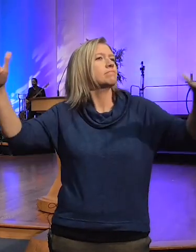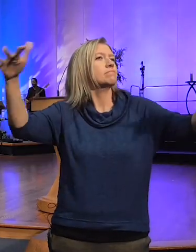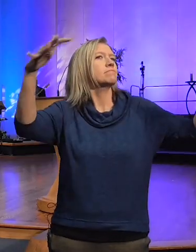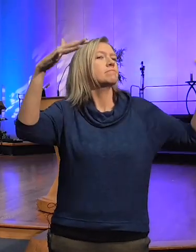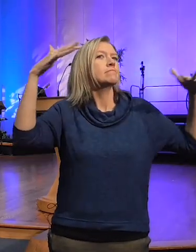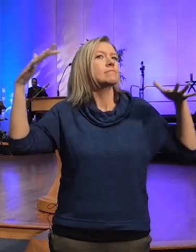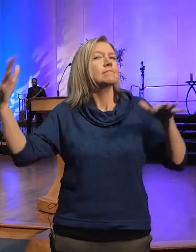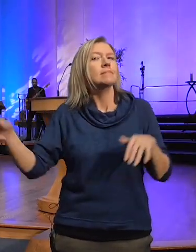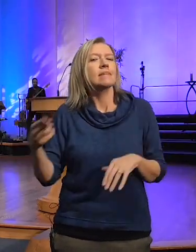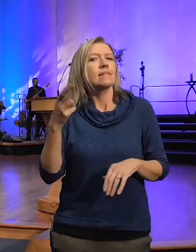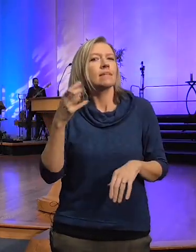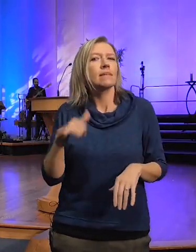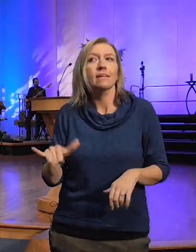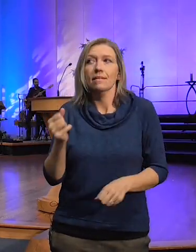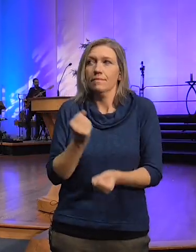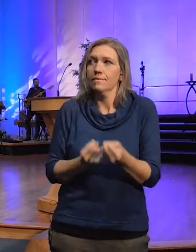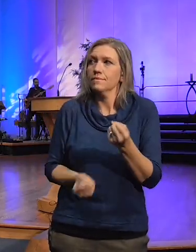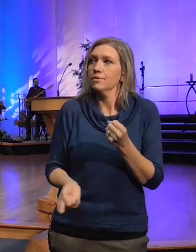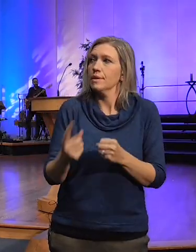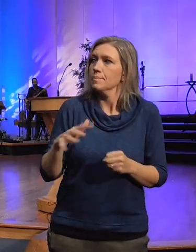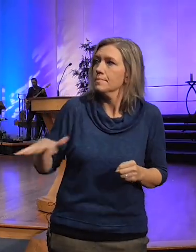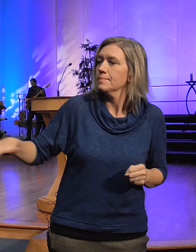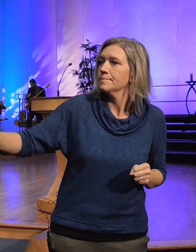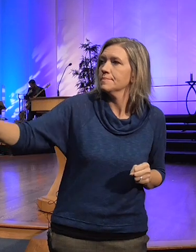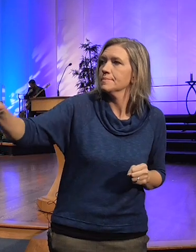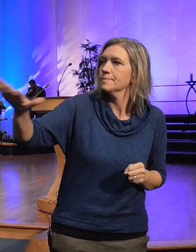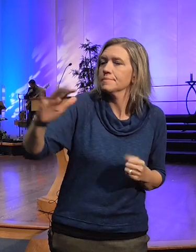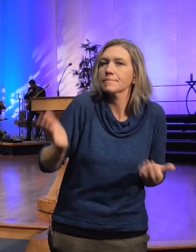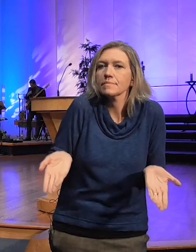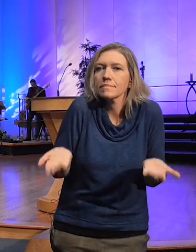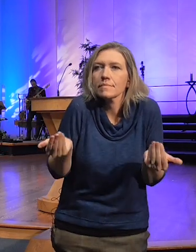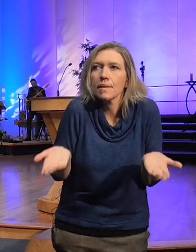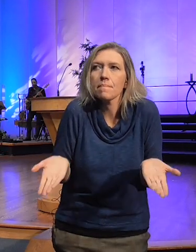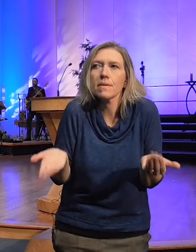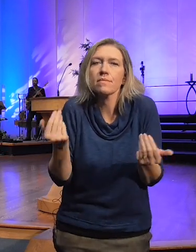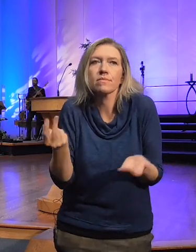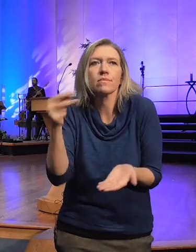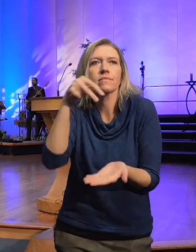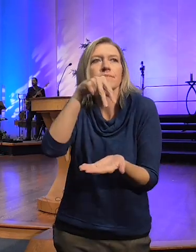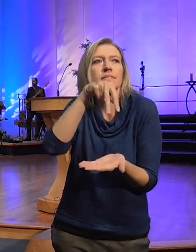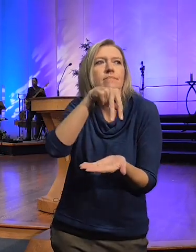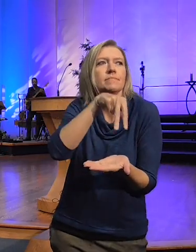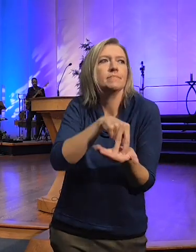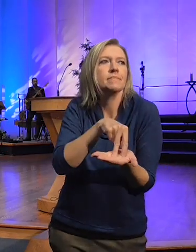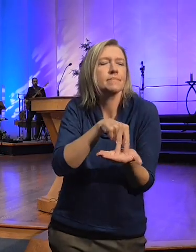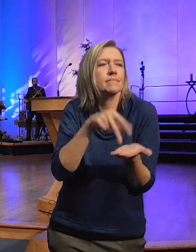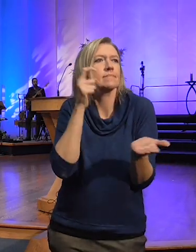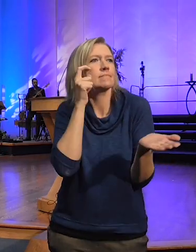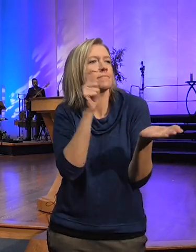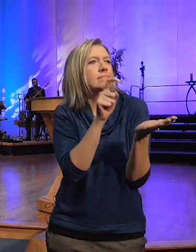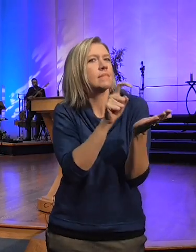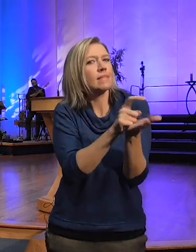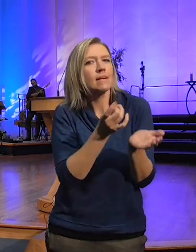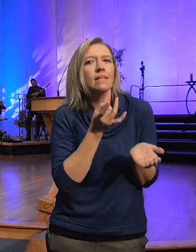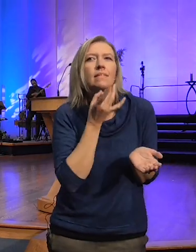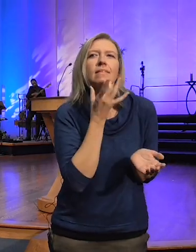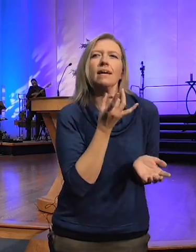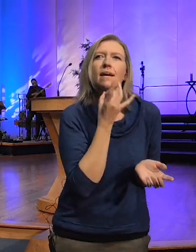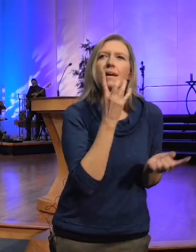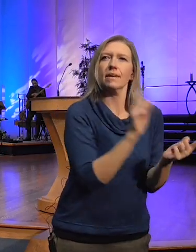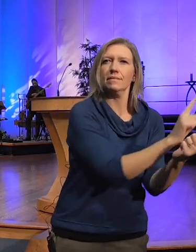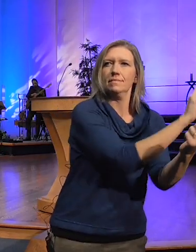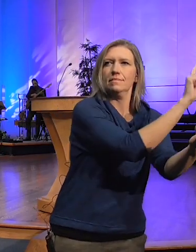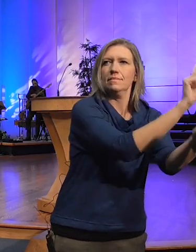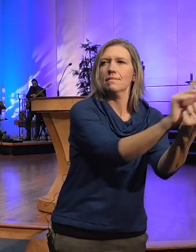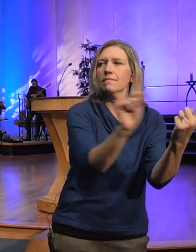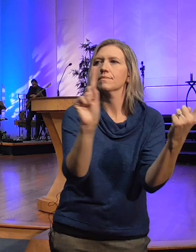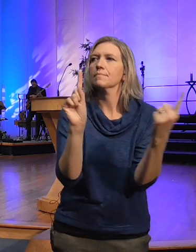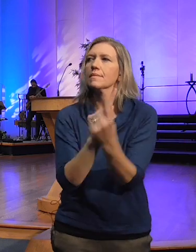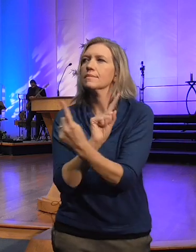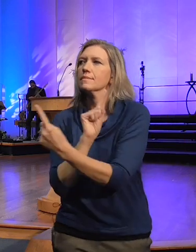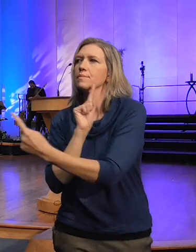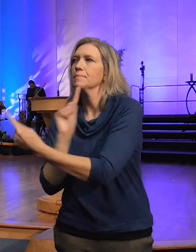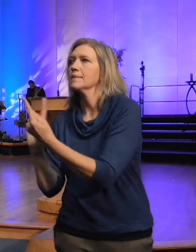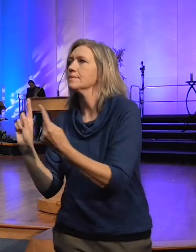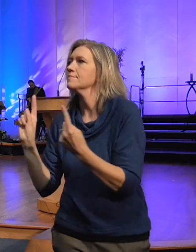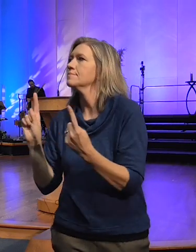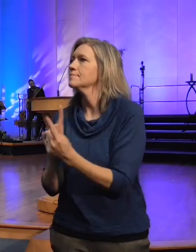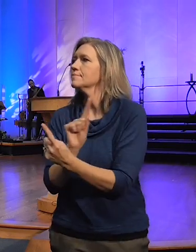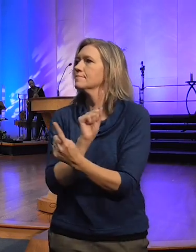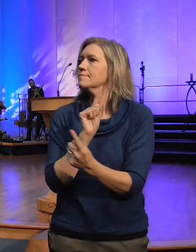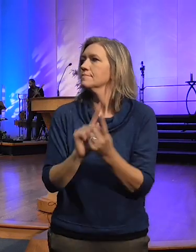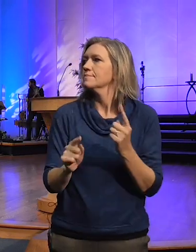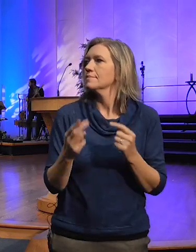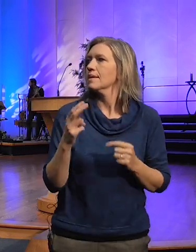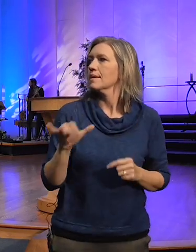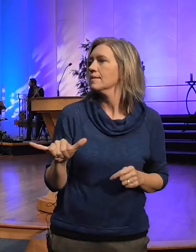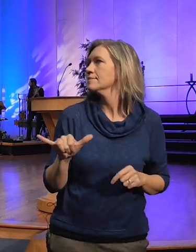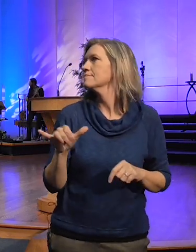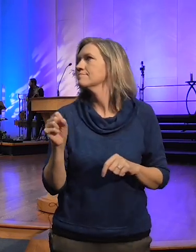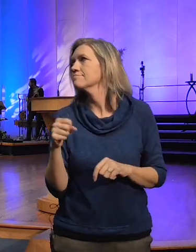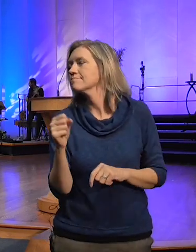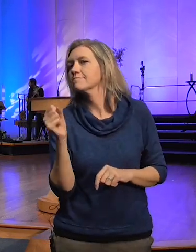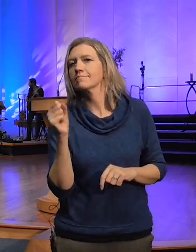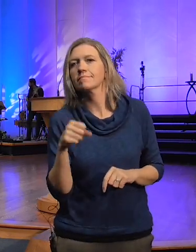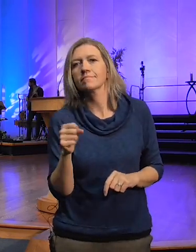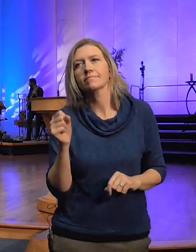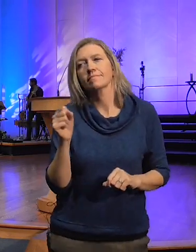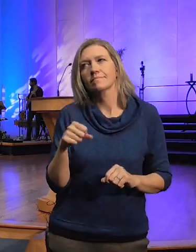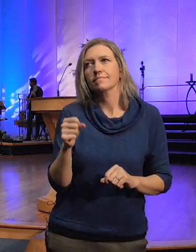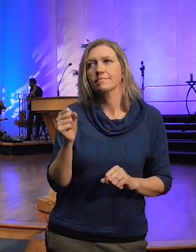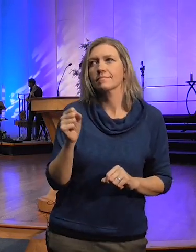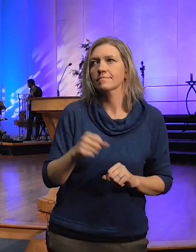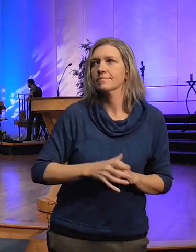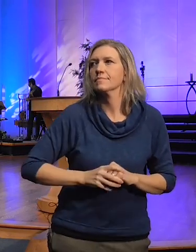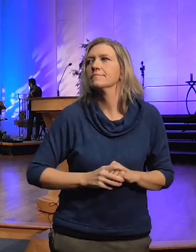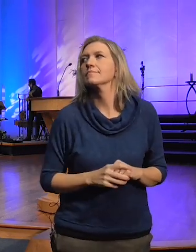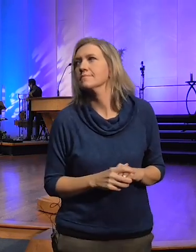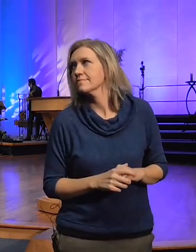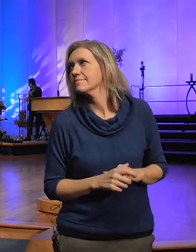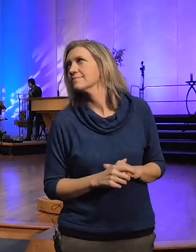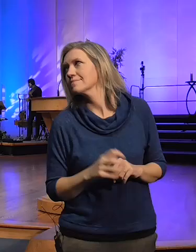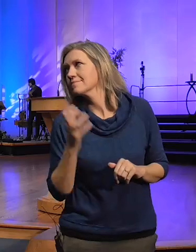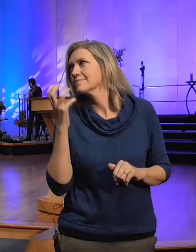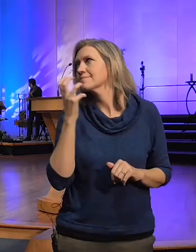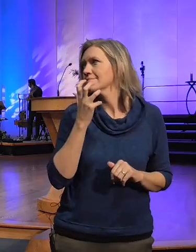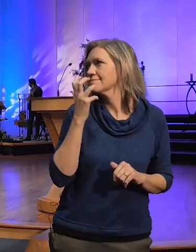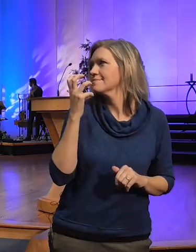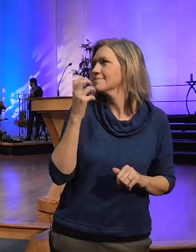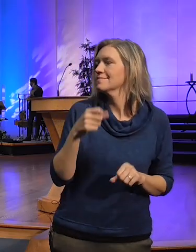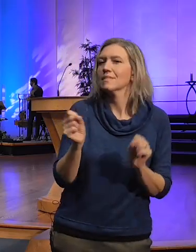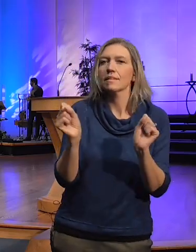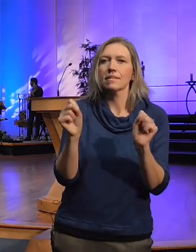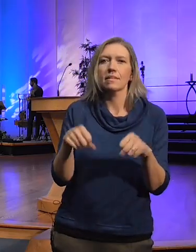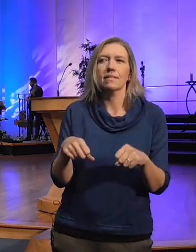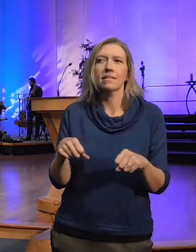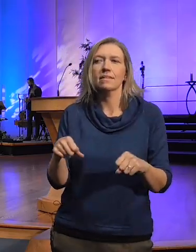hey hey everybody get up on your feet see the light in everybody meet hey hey heyy